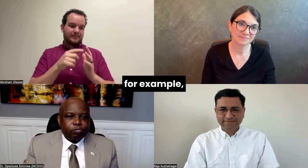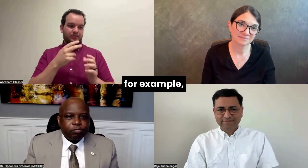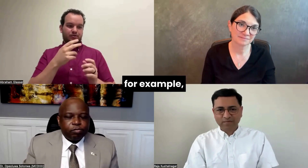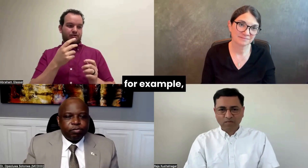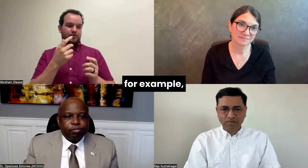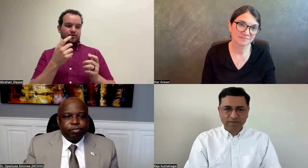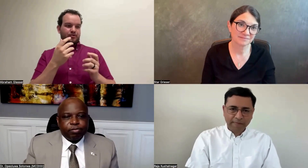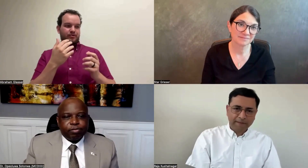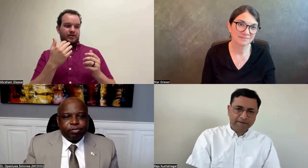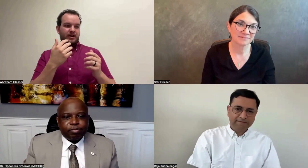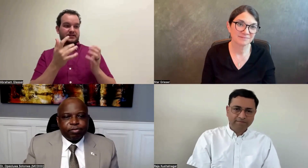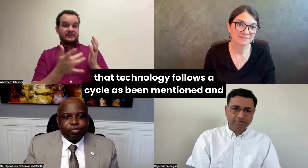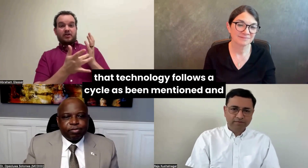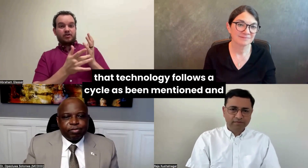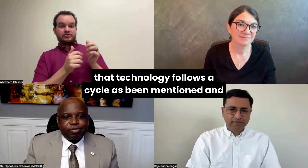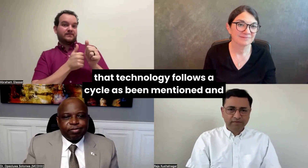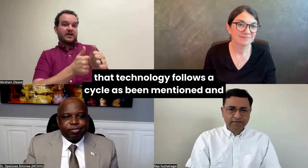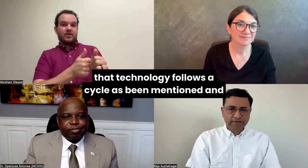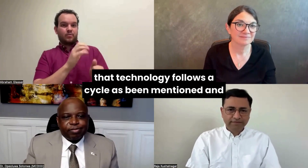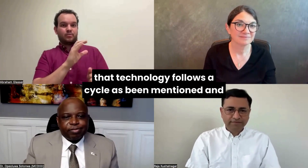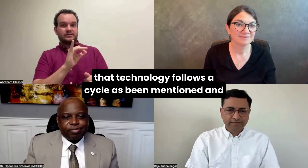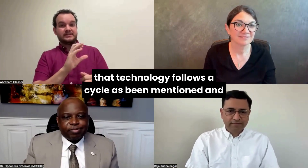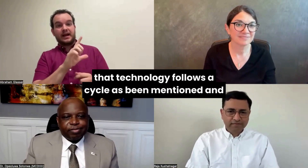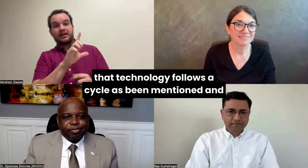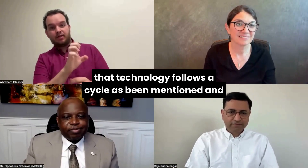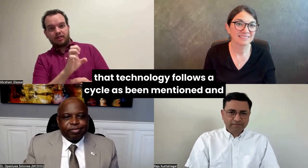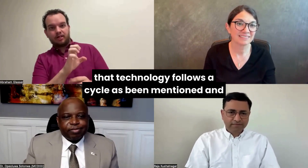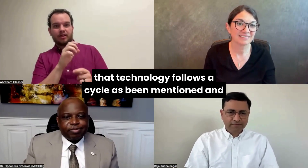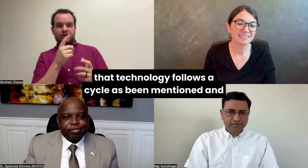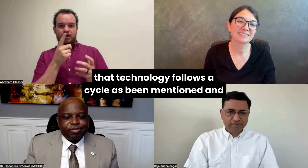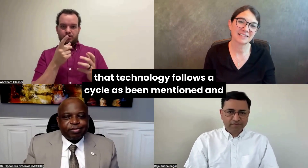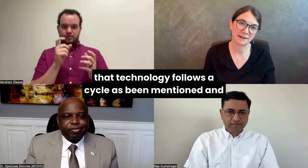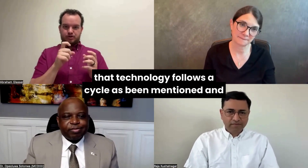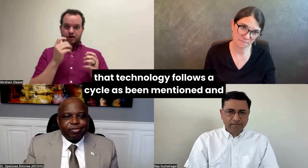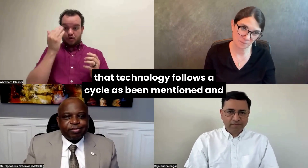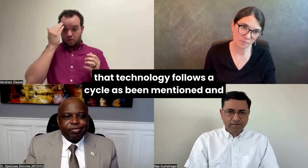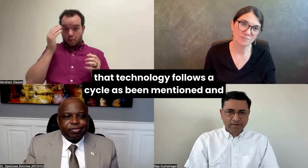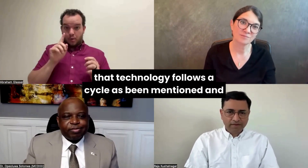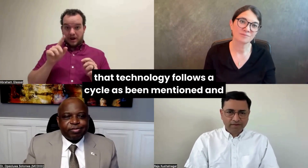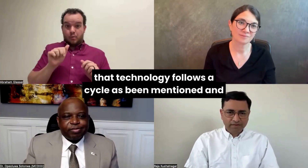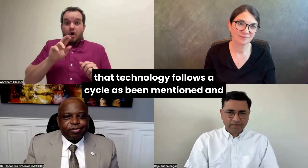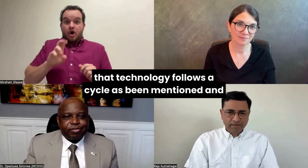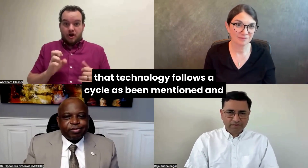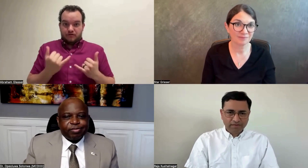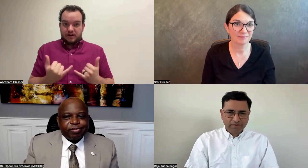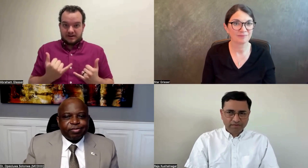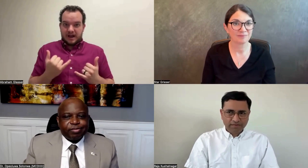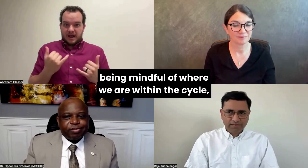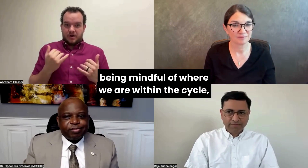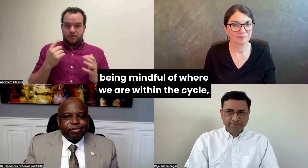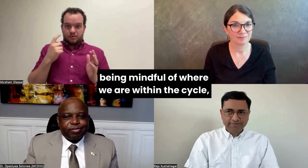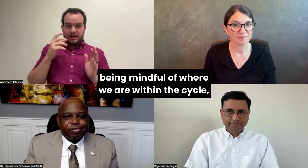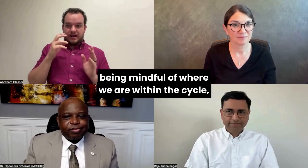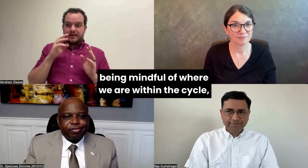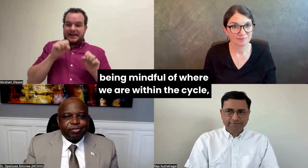that technology follows a cycle as been mentioned and being mindful of where we are within the cycle,